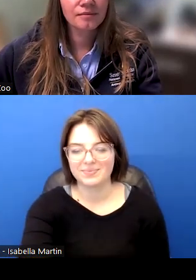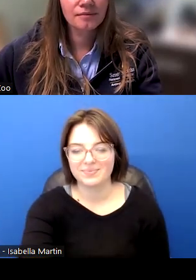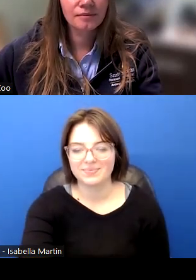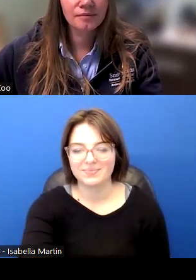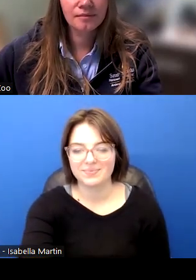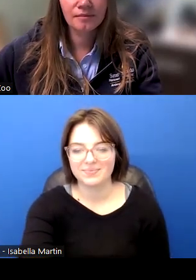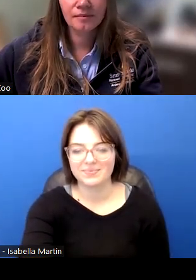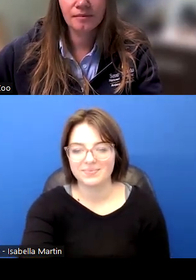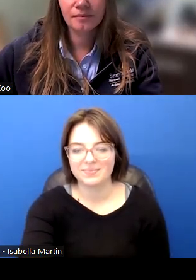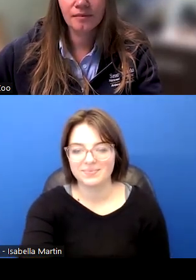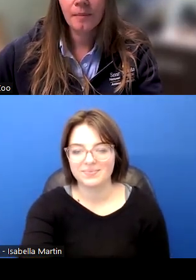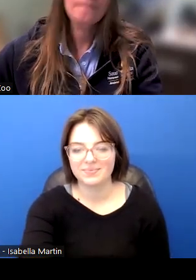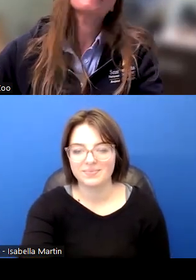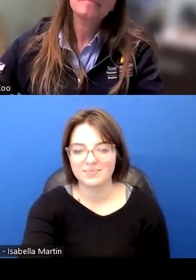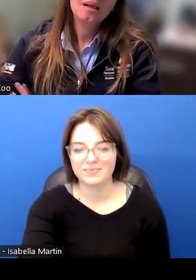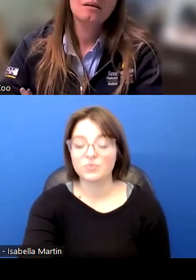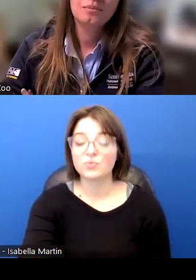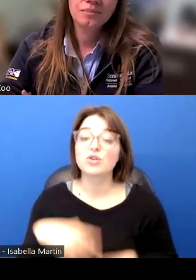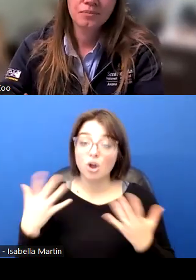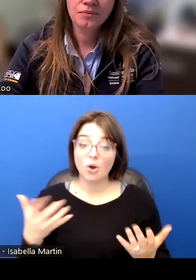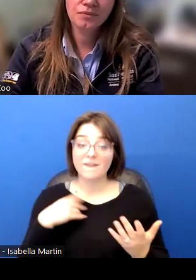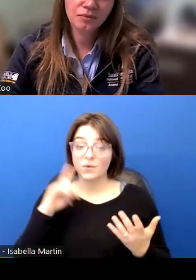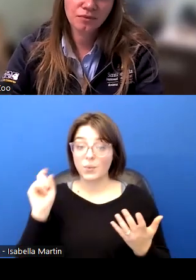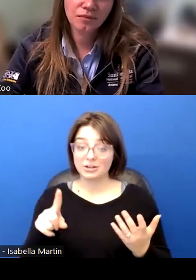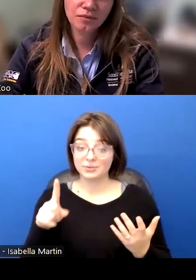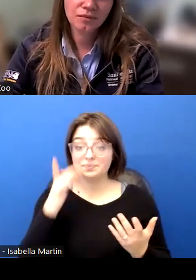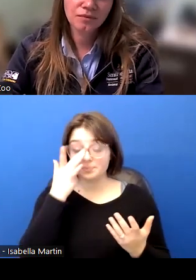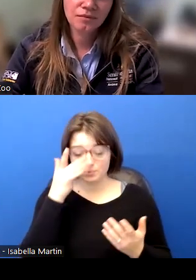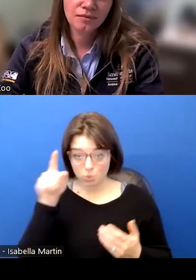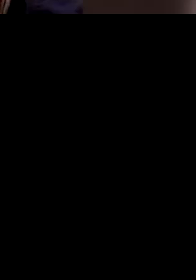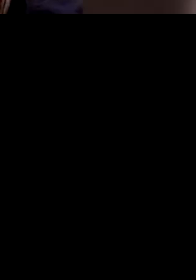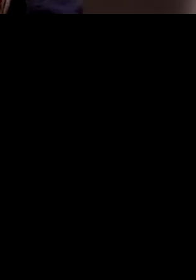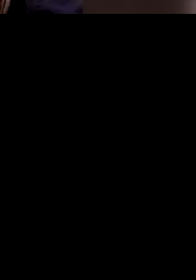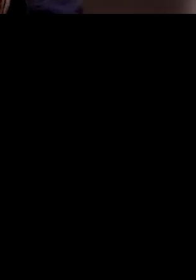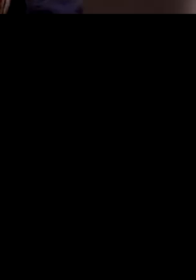So we had a question of, do you have a favorite animal or type of animal to work with?